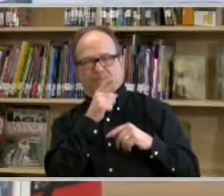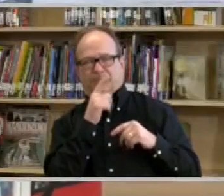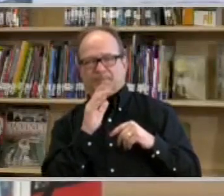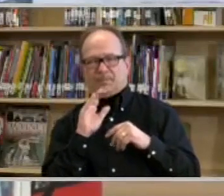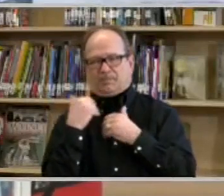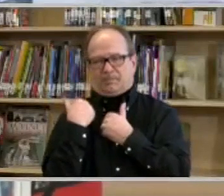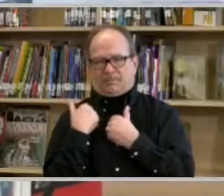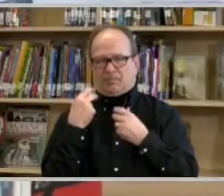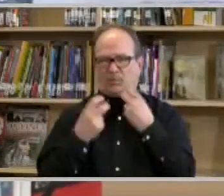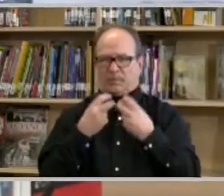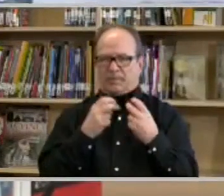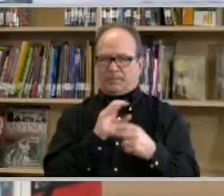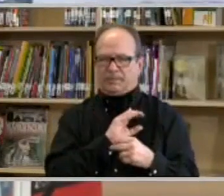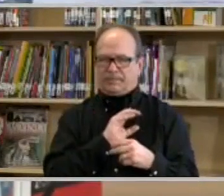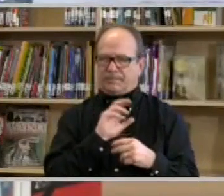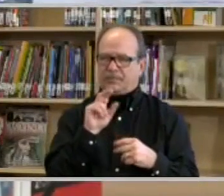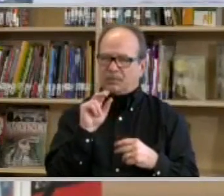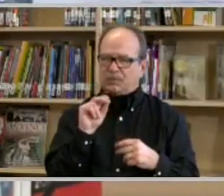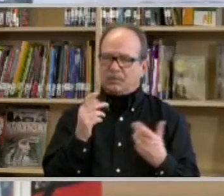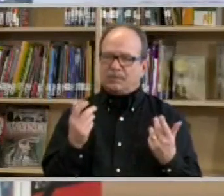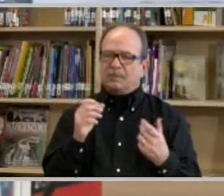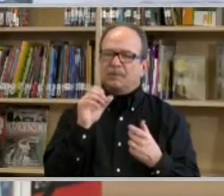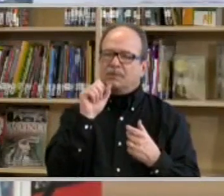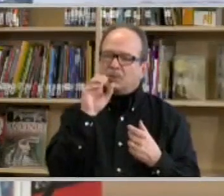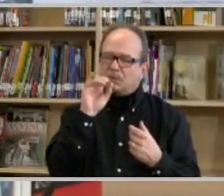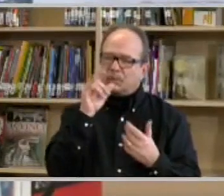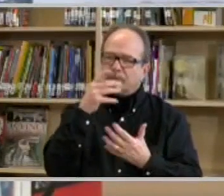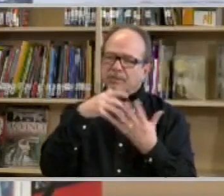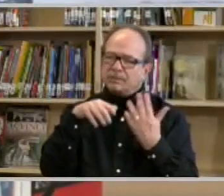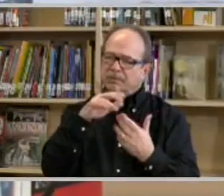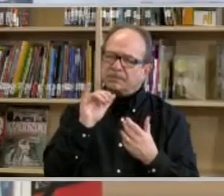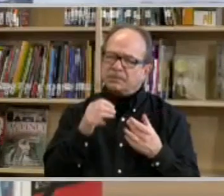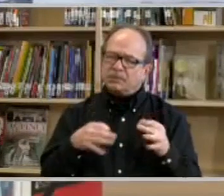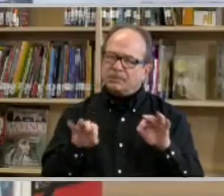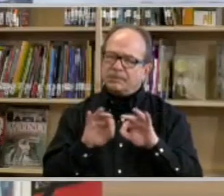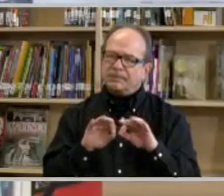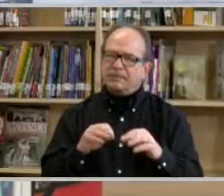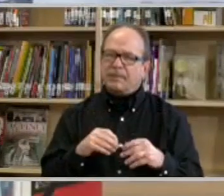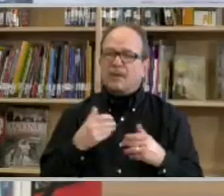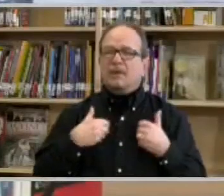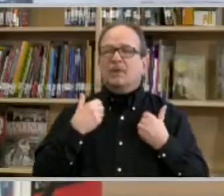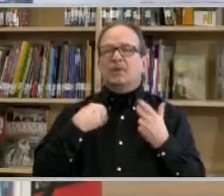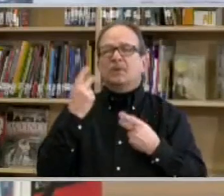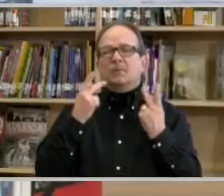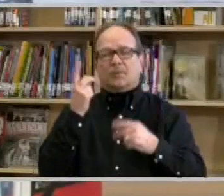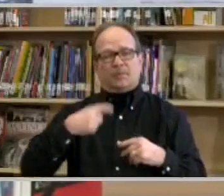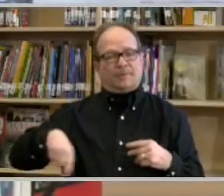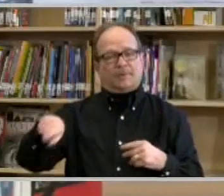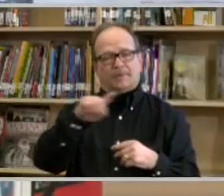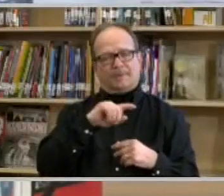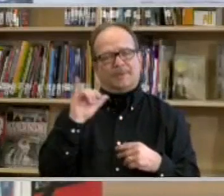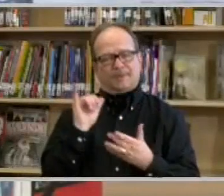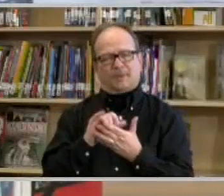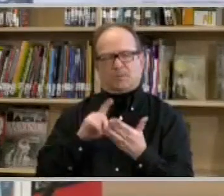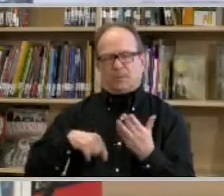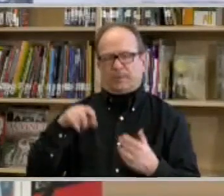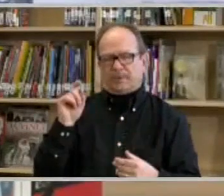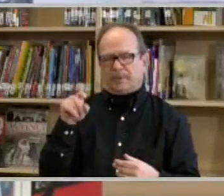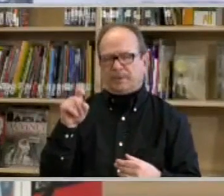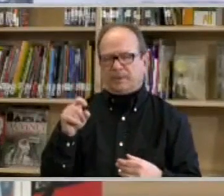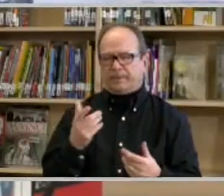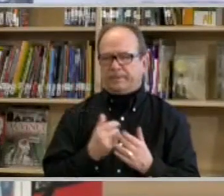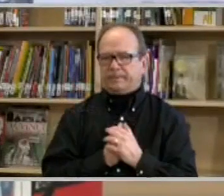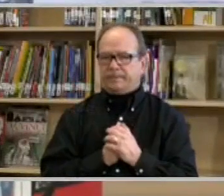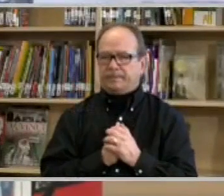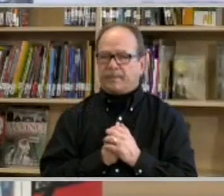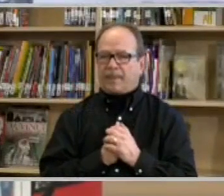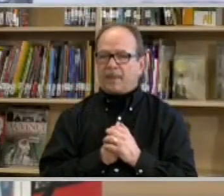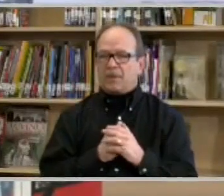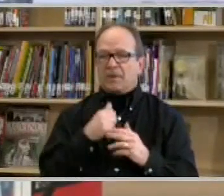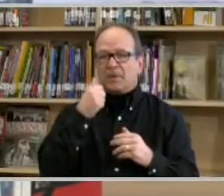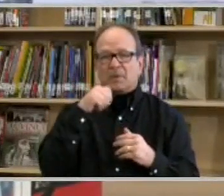BUT YOU KNOW, THE SOCIAL THING